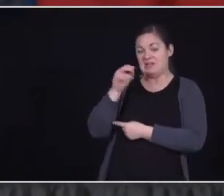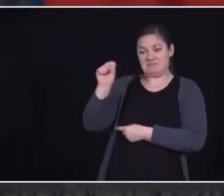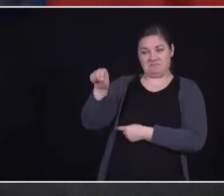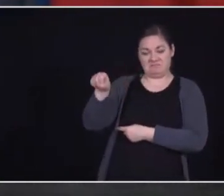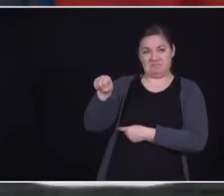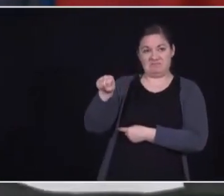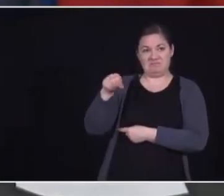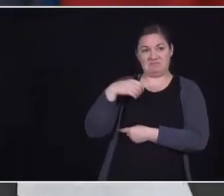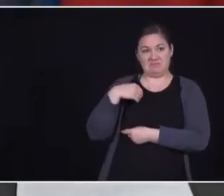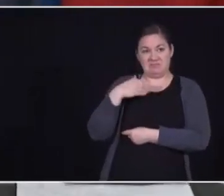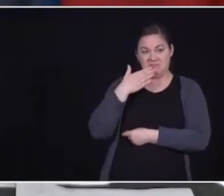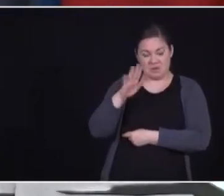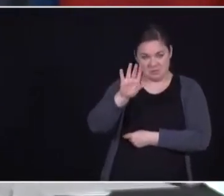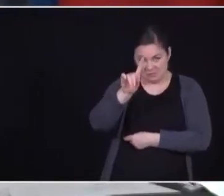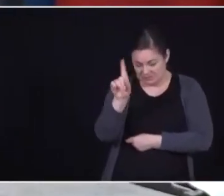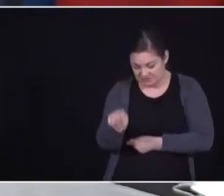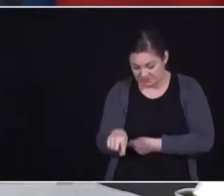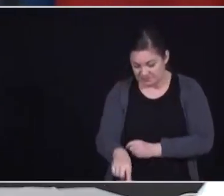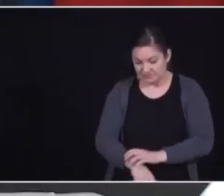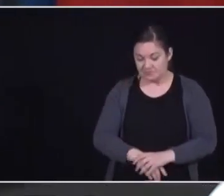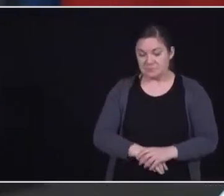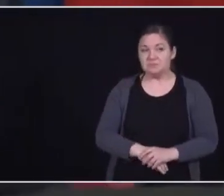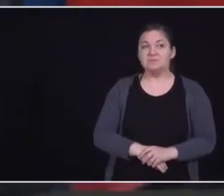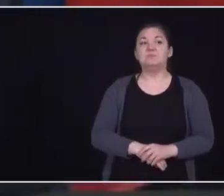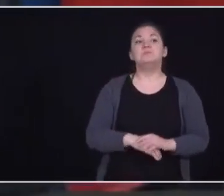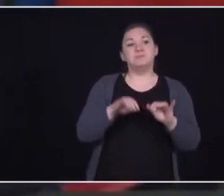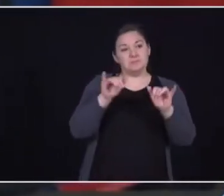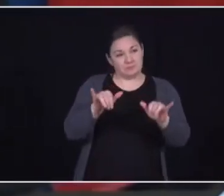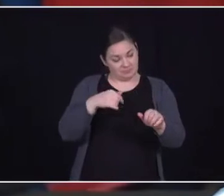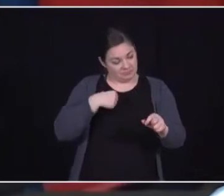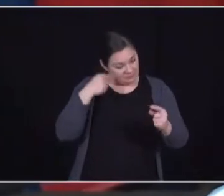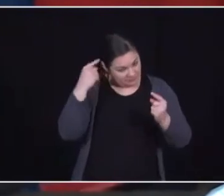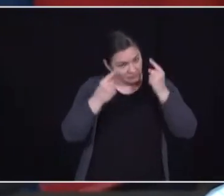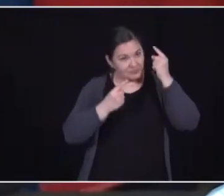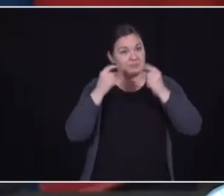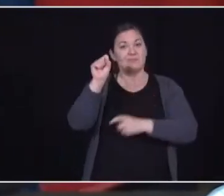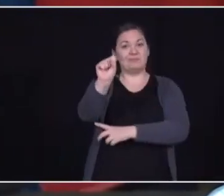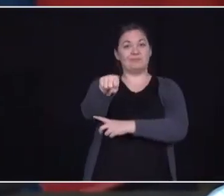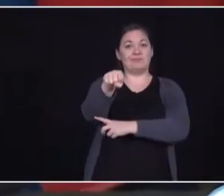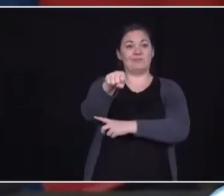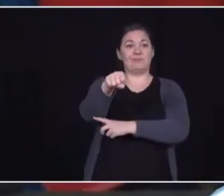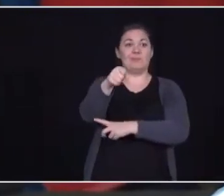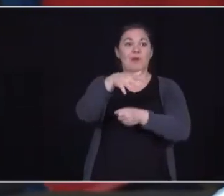For example rancid which is currently a hotspot? I will jump in. Thank you for the question.